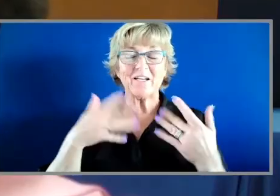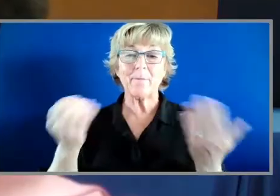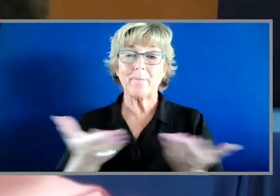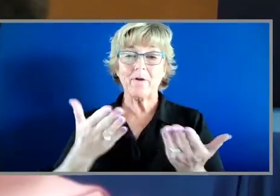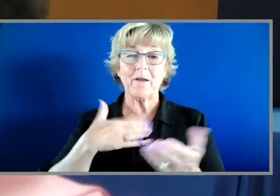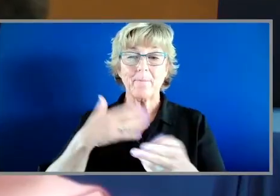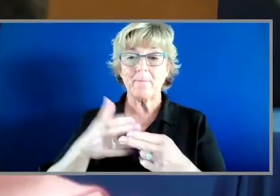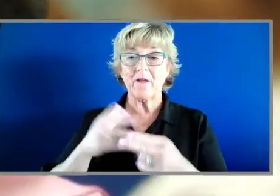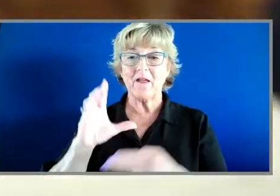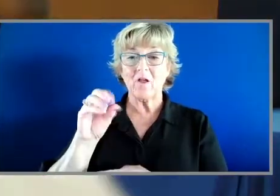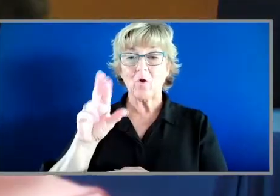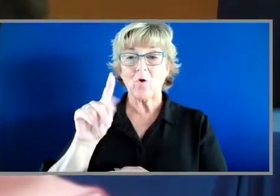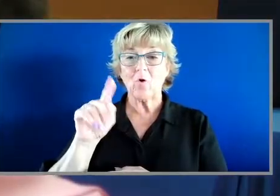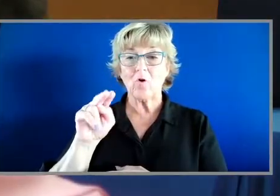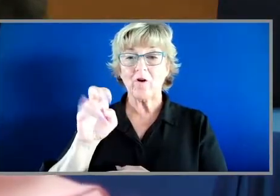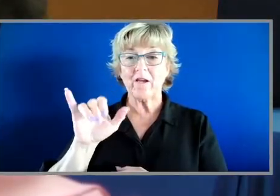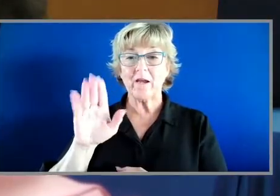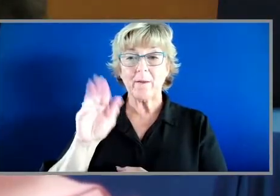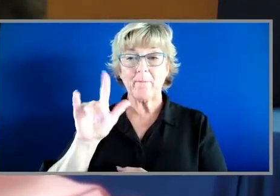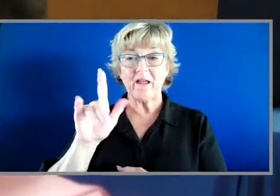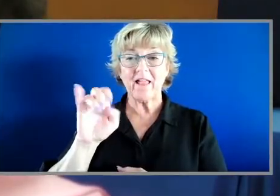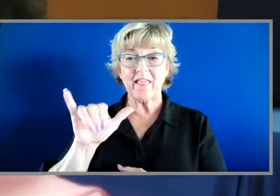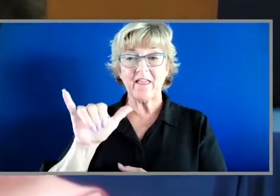Studio: My name is Courtney Bailey Cornelis I am the registrar voters for sacramento county elections.